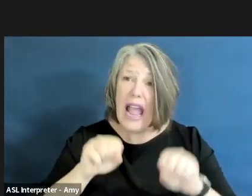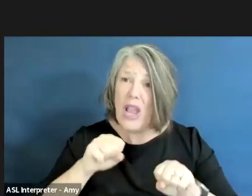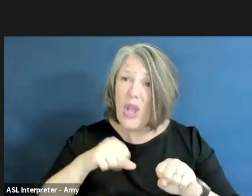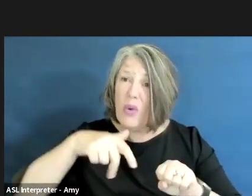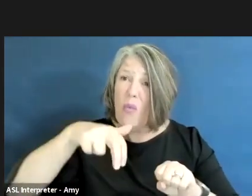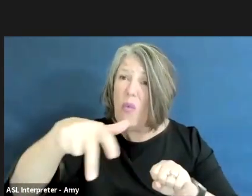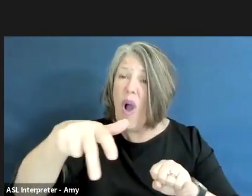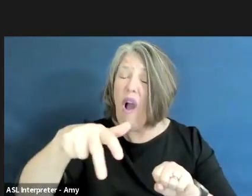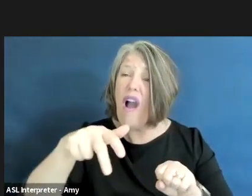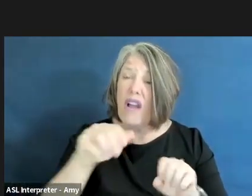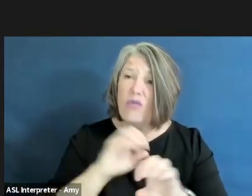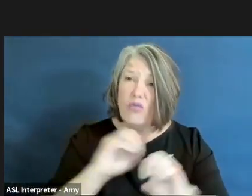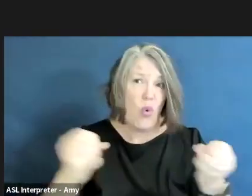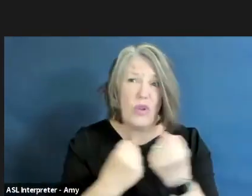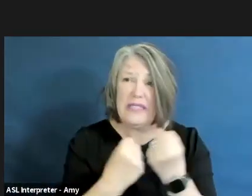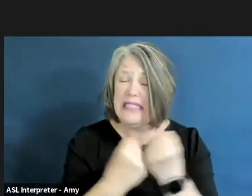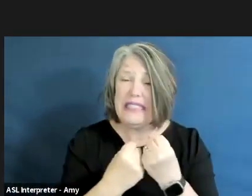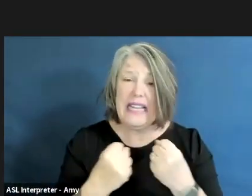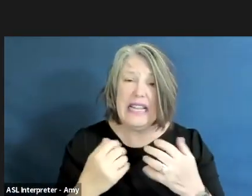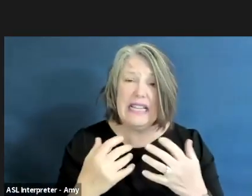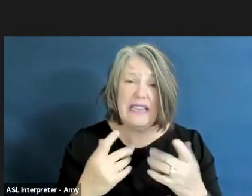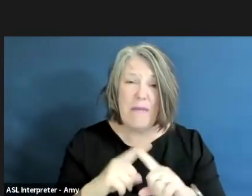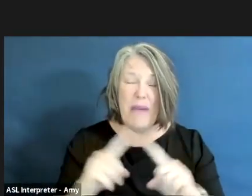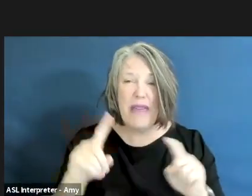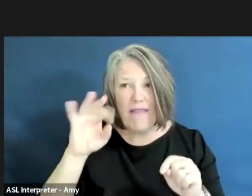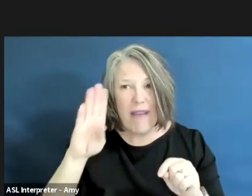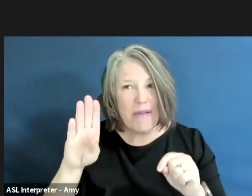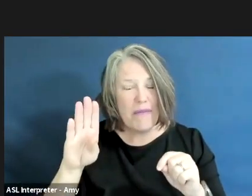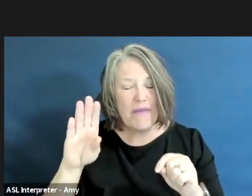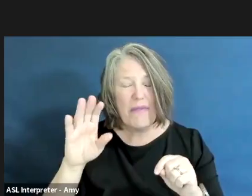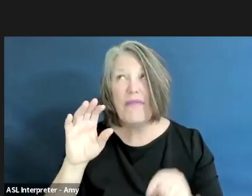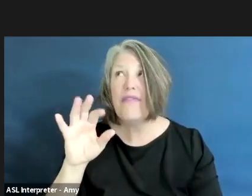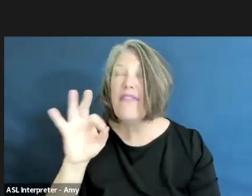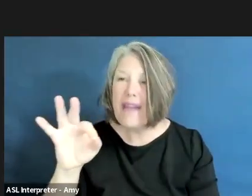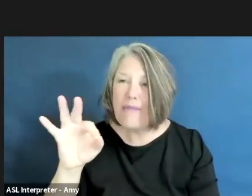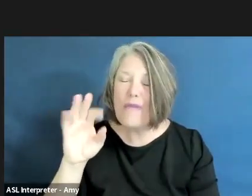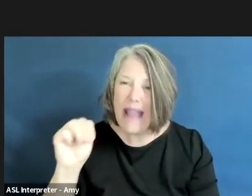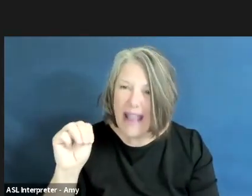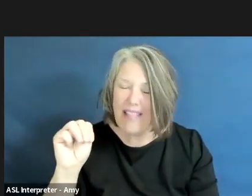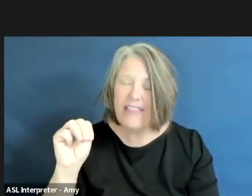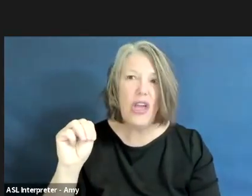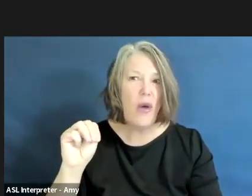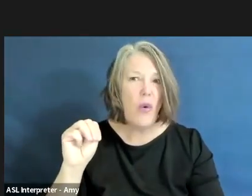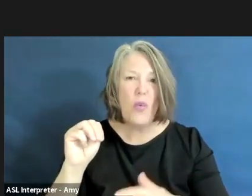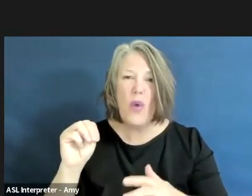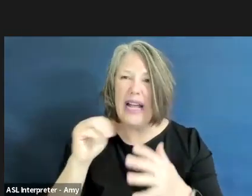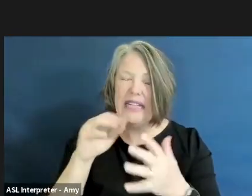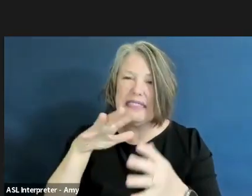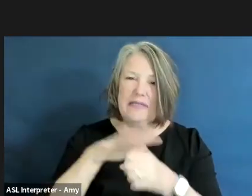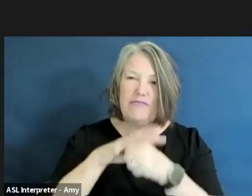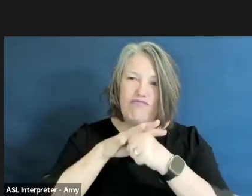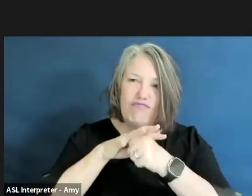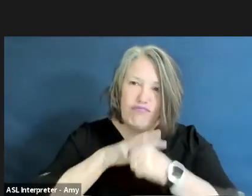The beauty of it is my fibromyalgia was suppressed, which is super magical. I had little to no pain.